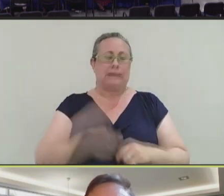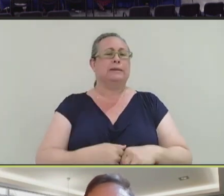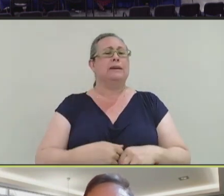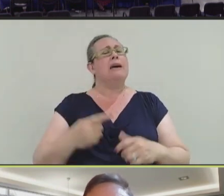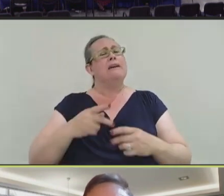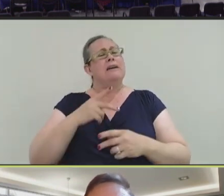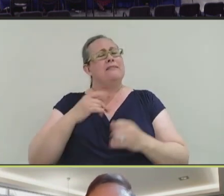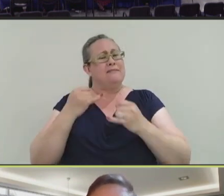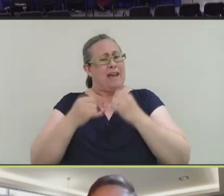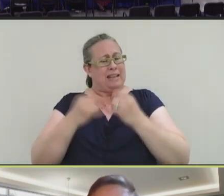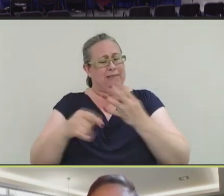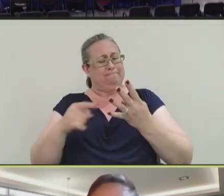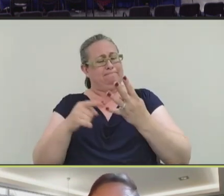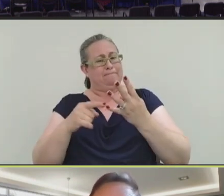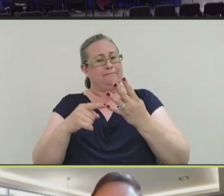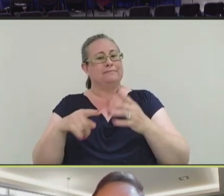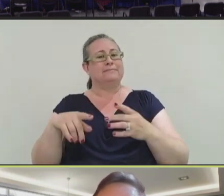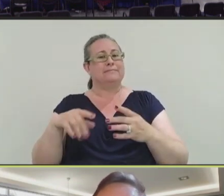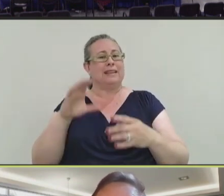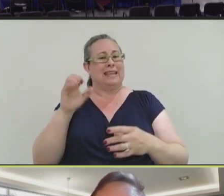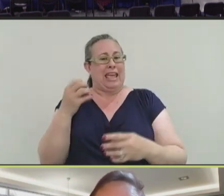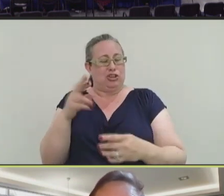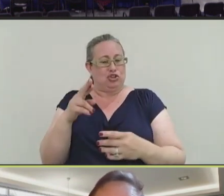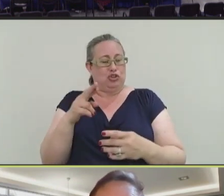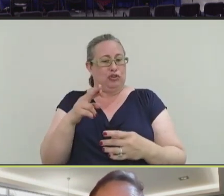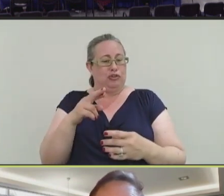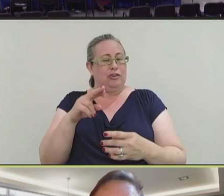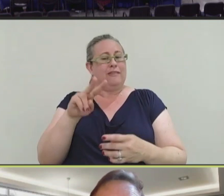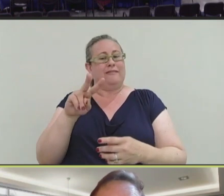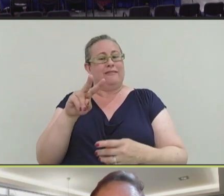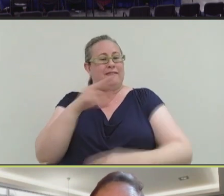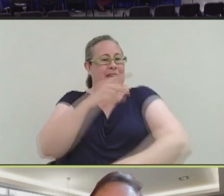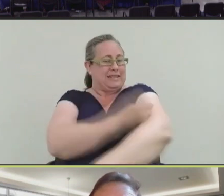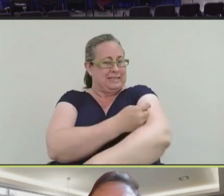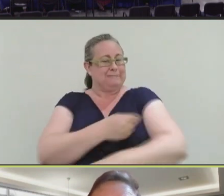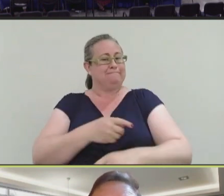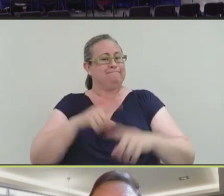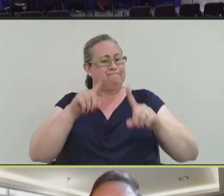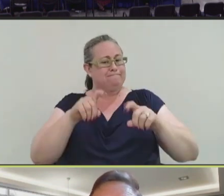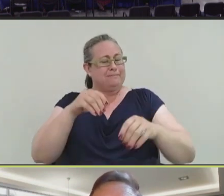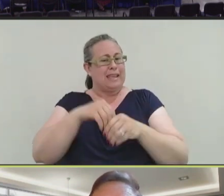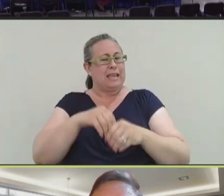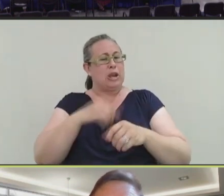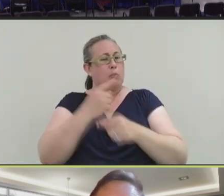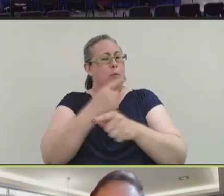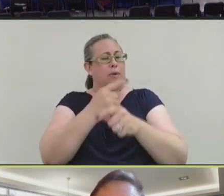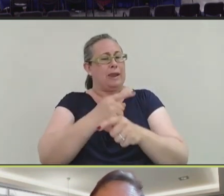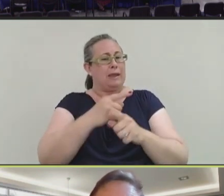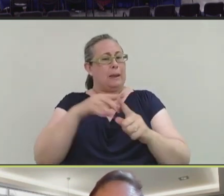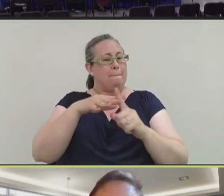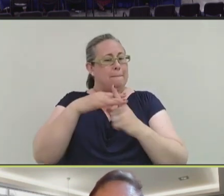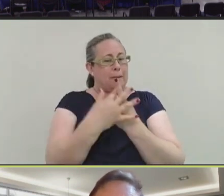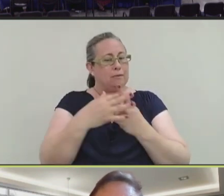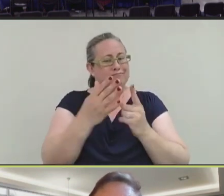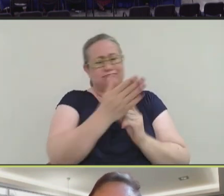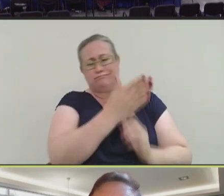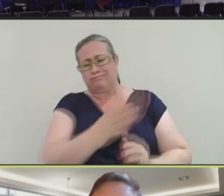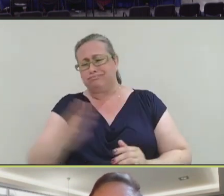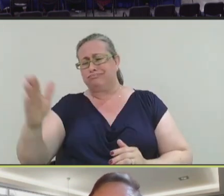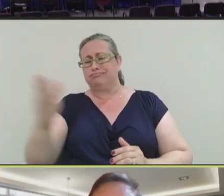being tested in appropriate patient populations really across the cancer spectrum from prevention